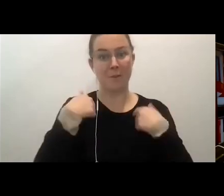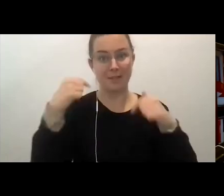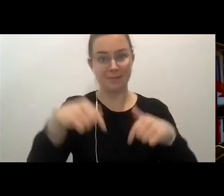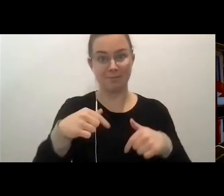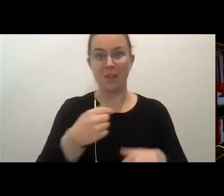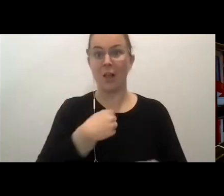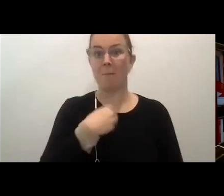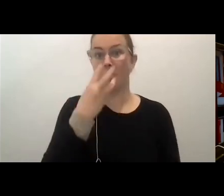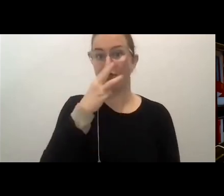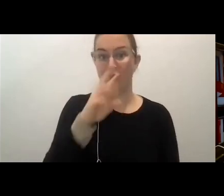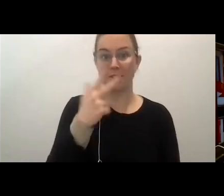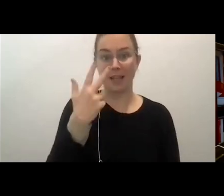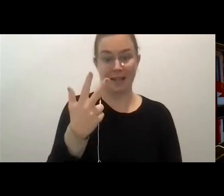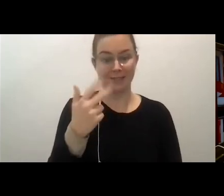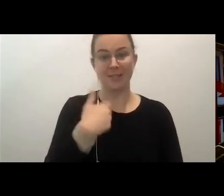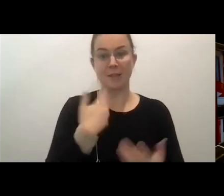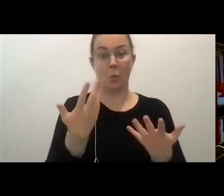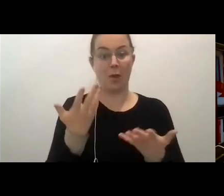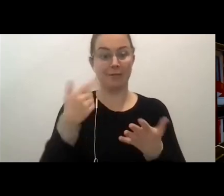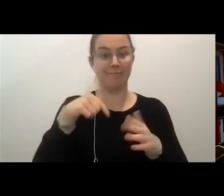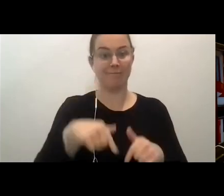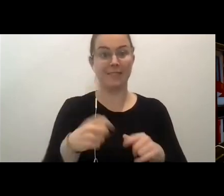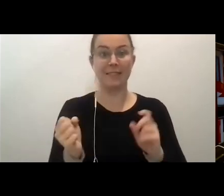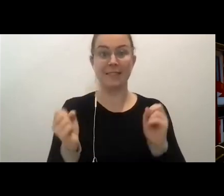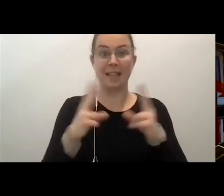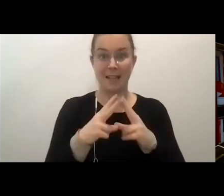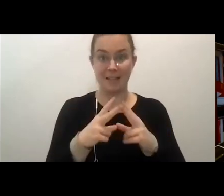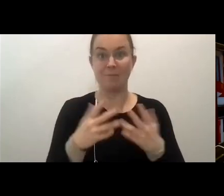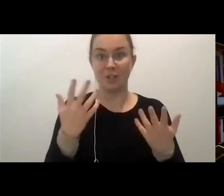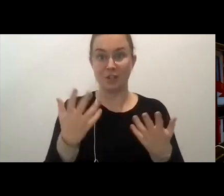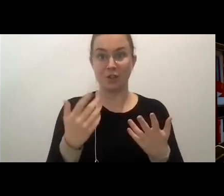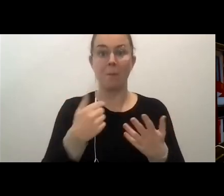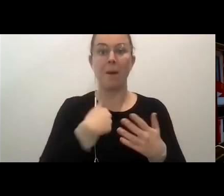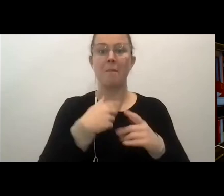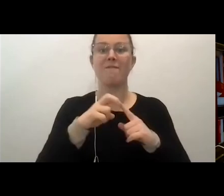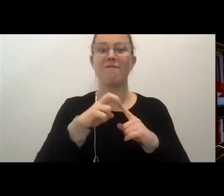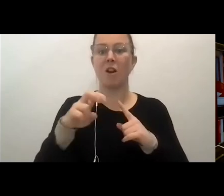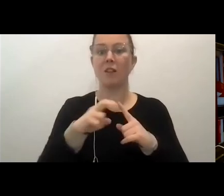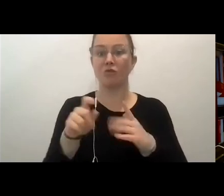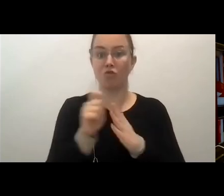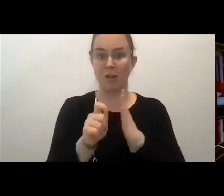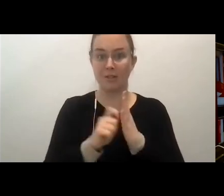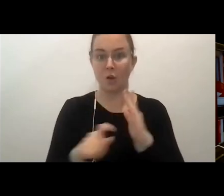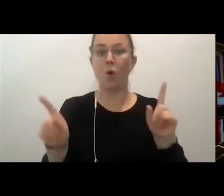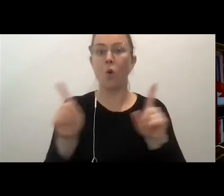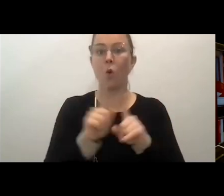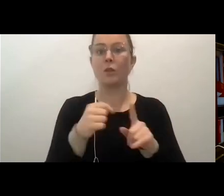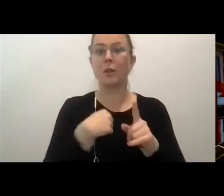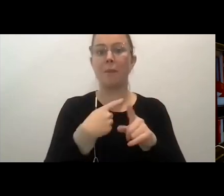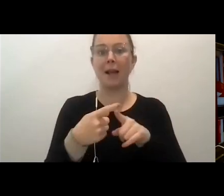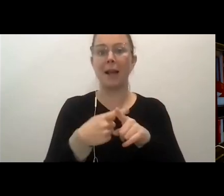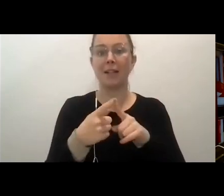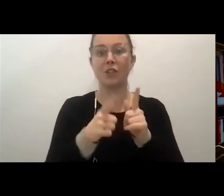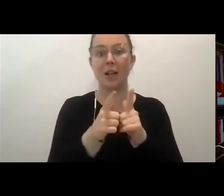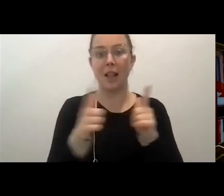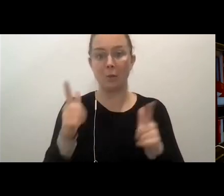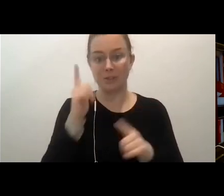based in Sydney. So, as mentioned earlier I'm a freelance writer and also an English language teacher and a visual artist.